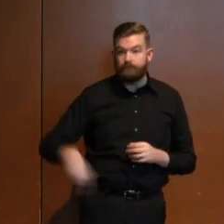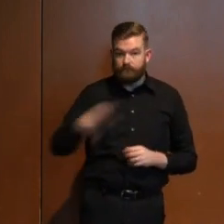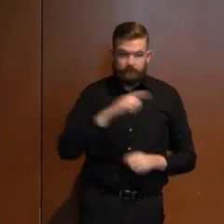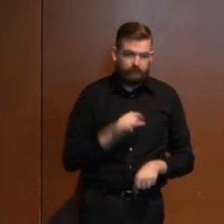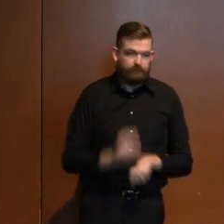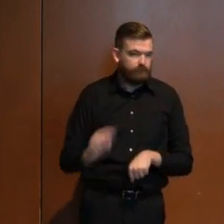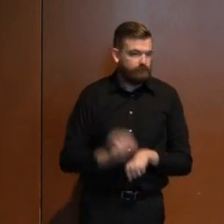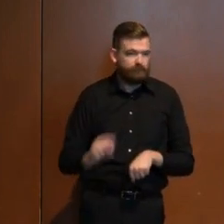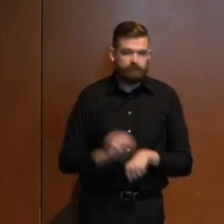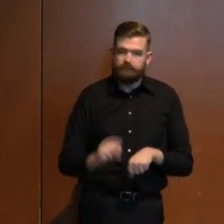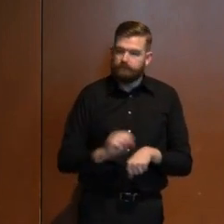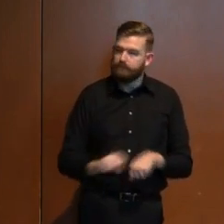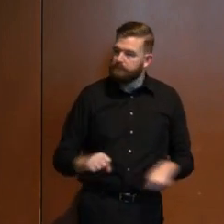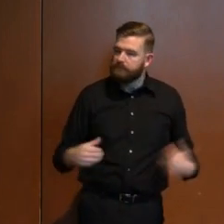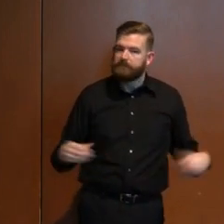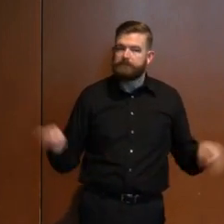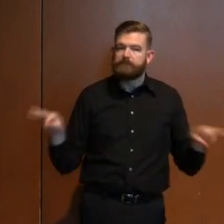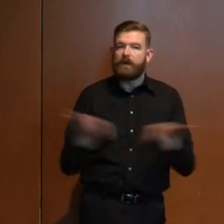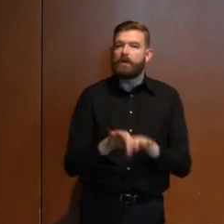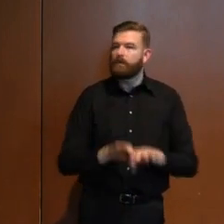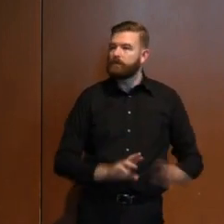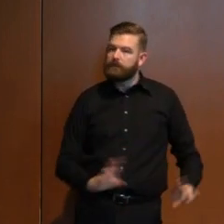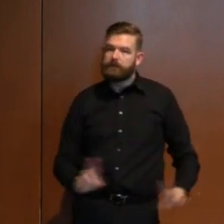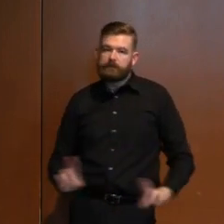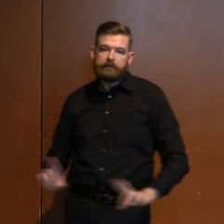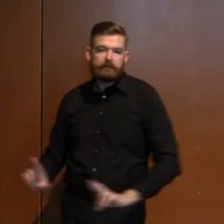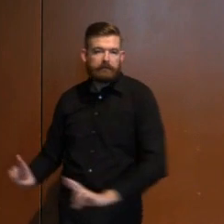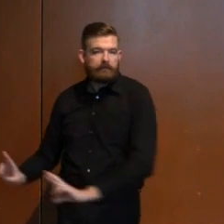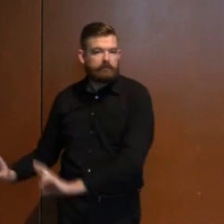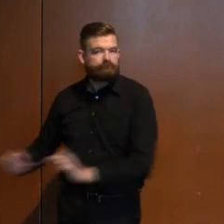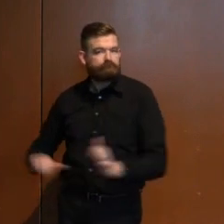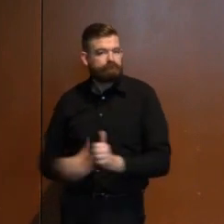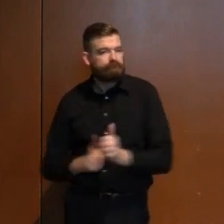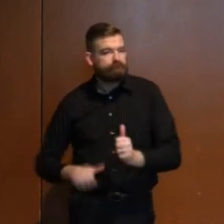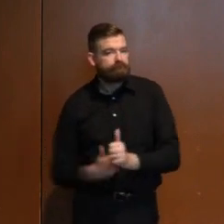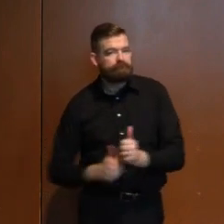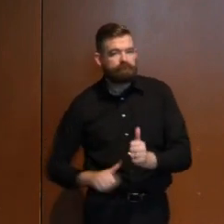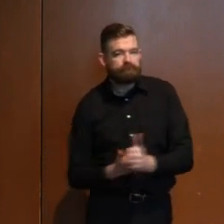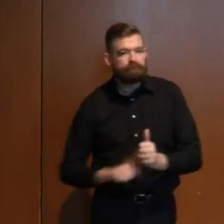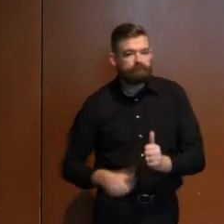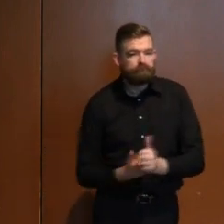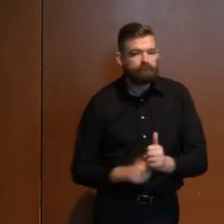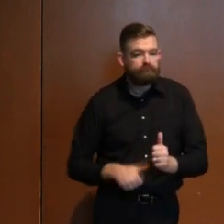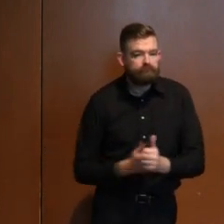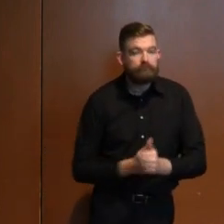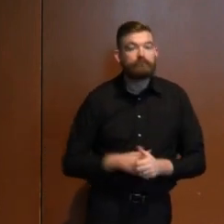ADDITIONAL 450. ALL THIS WORK IS VITAL FOR OUR